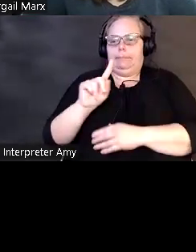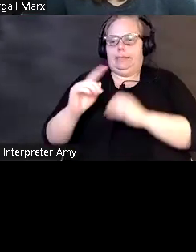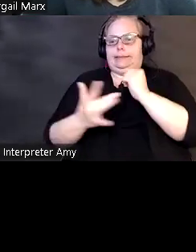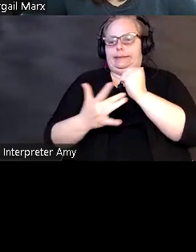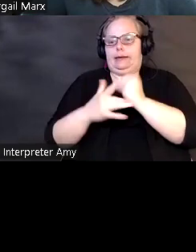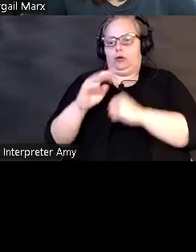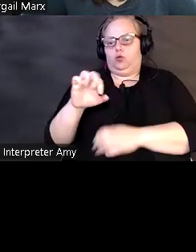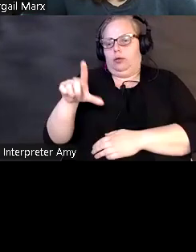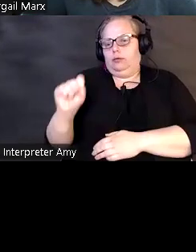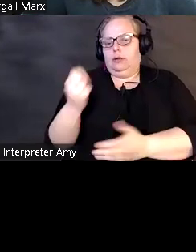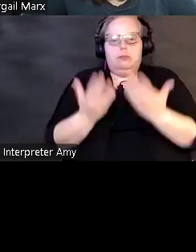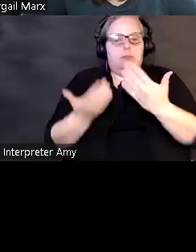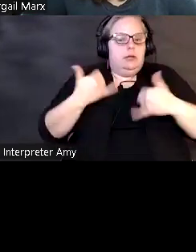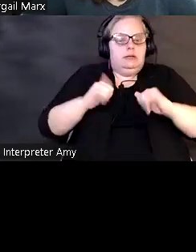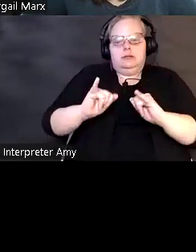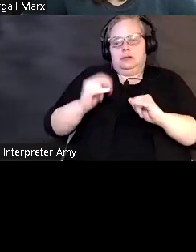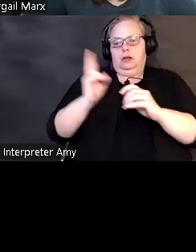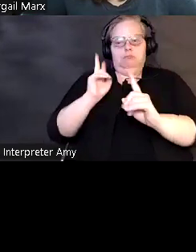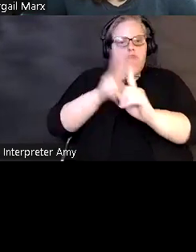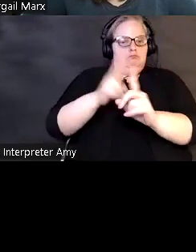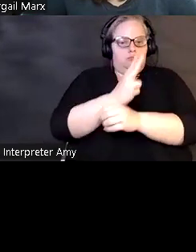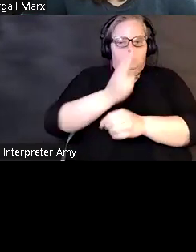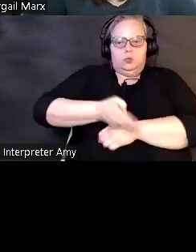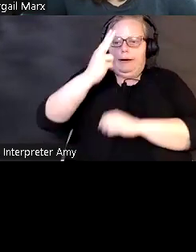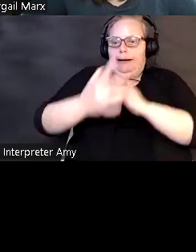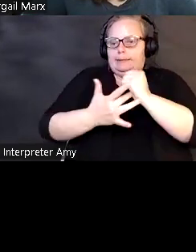you may still use a high-tech device and still want one or two of these mid tech